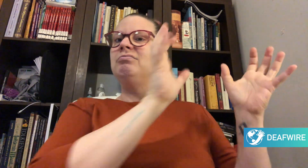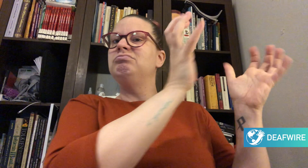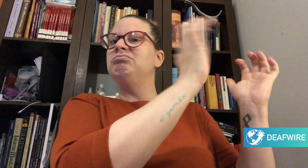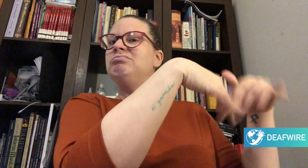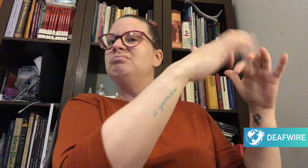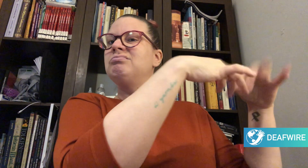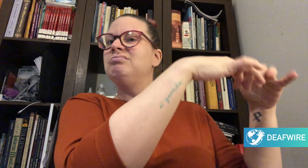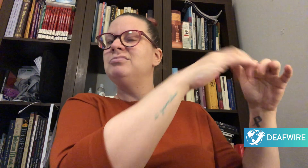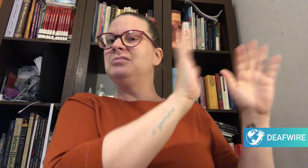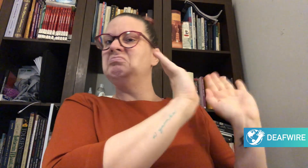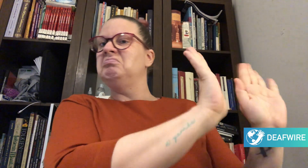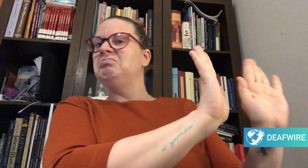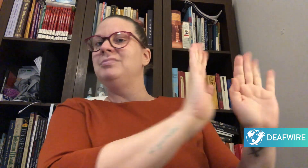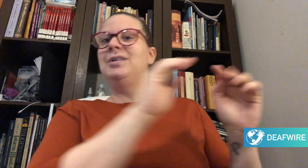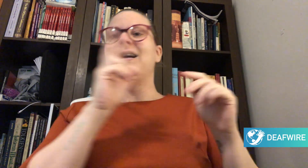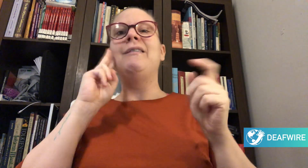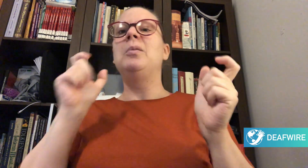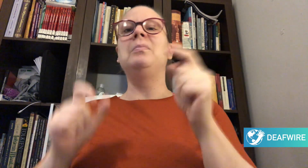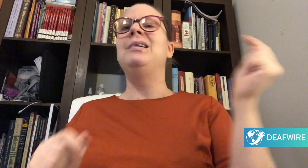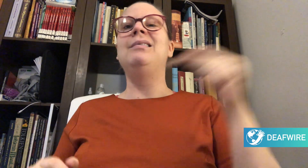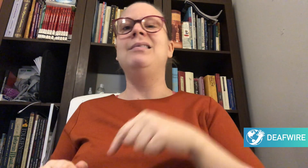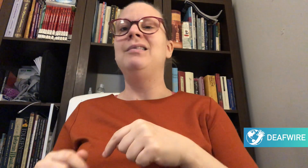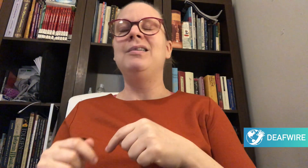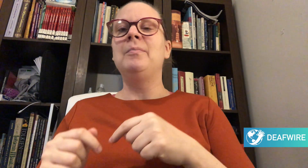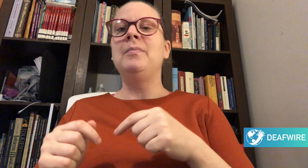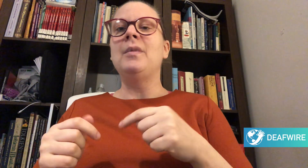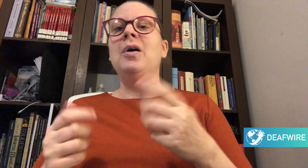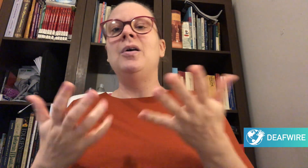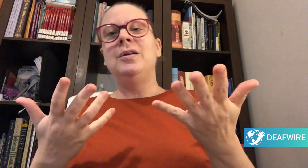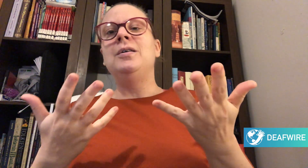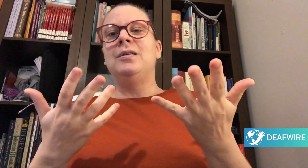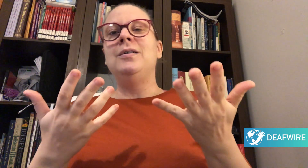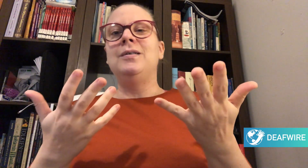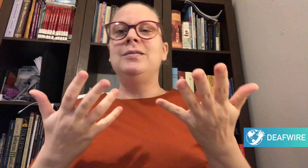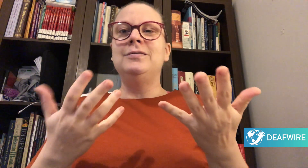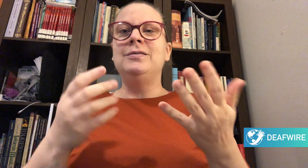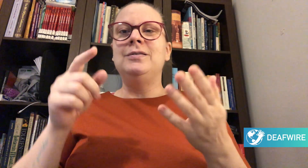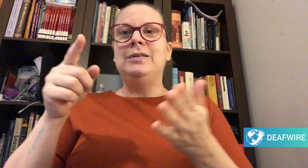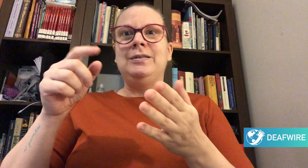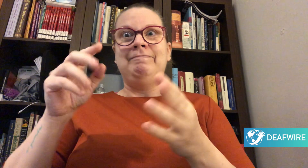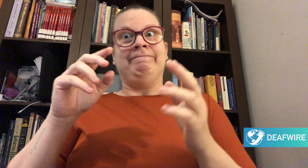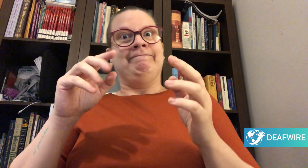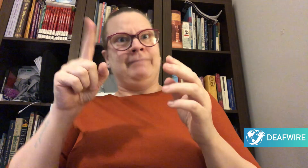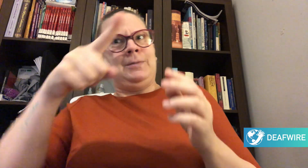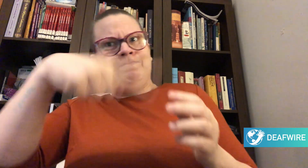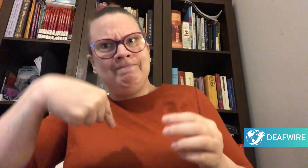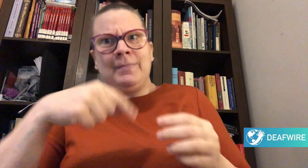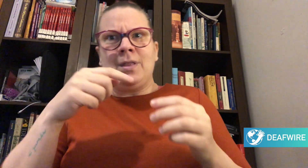I think that the amount of members, 350, hasn't drastically